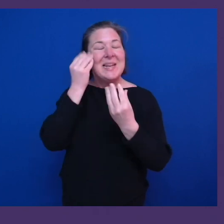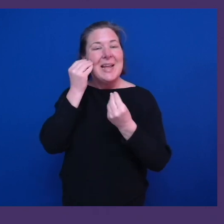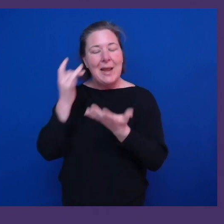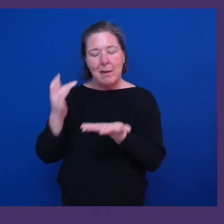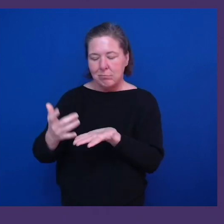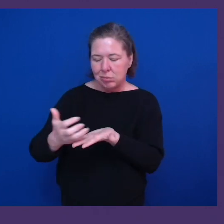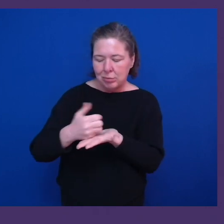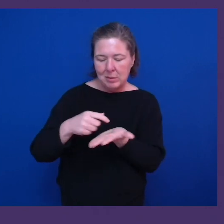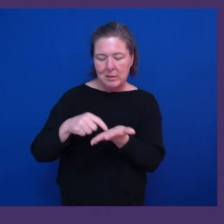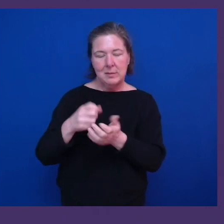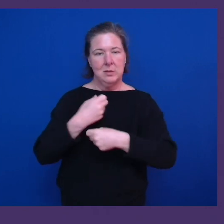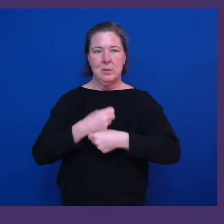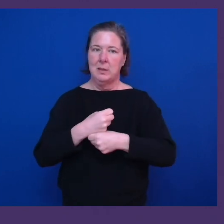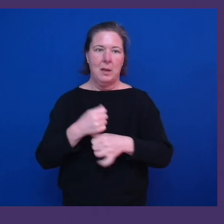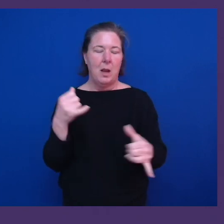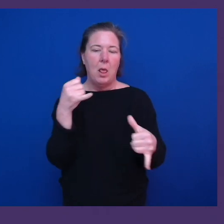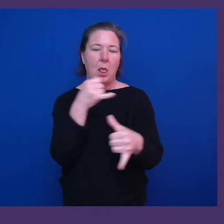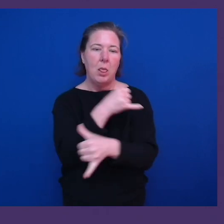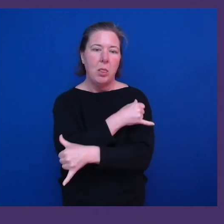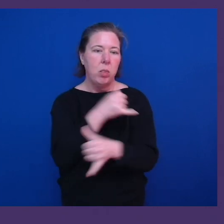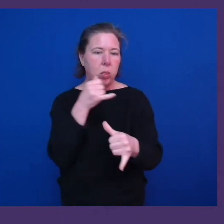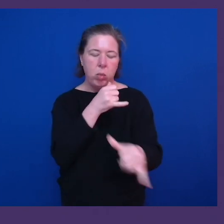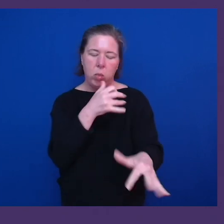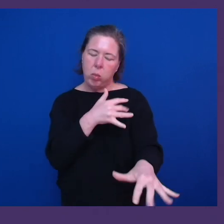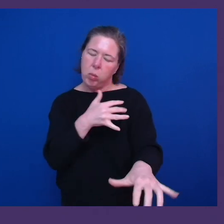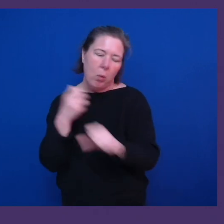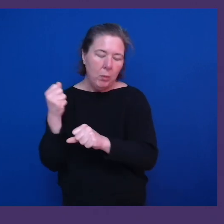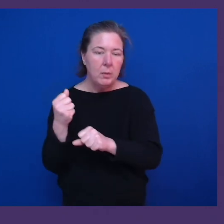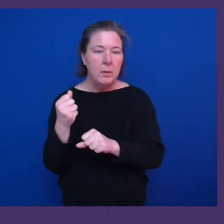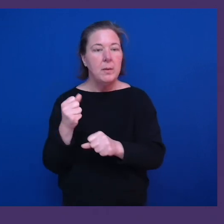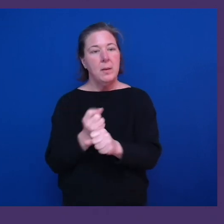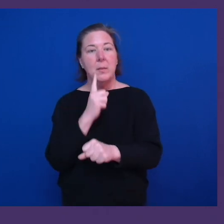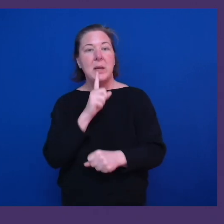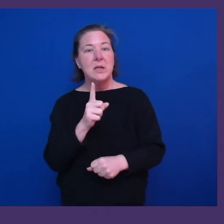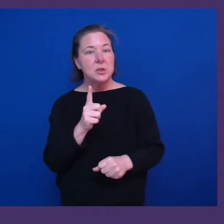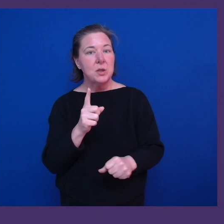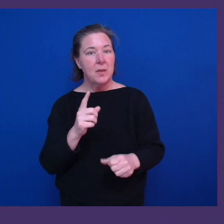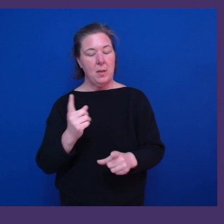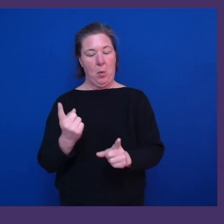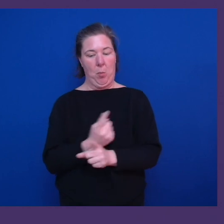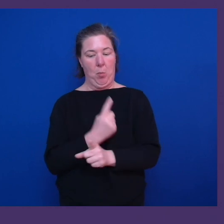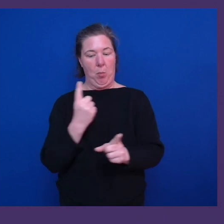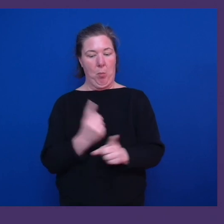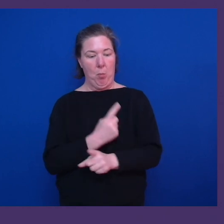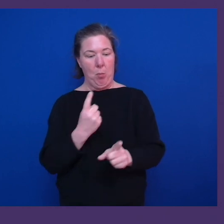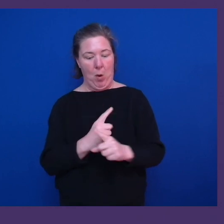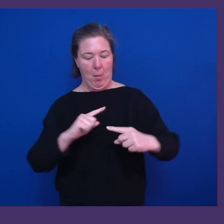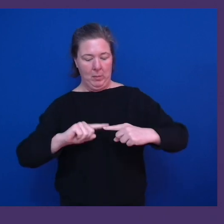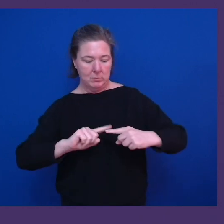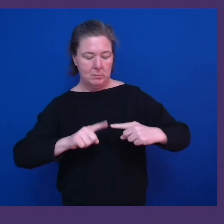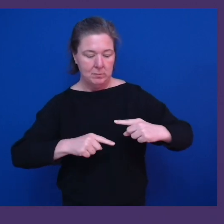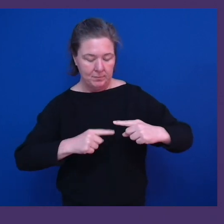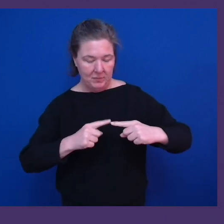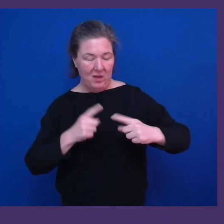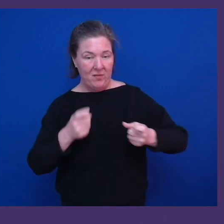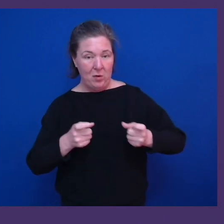And so, making sure that there's a proper life cycle to manage, archive or obsolete data and removing that.